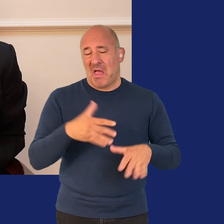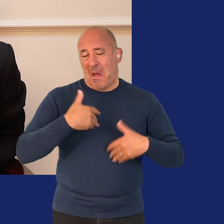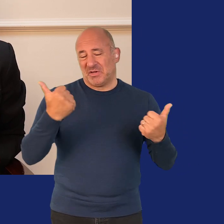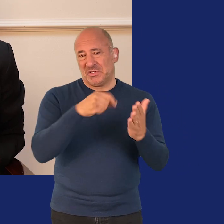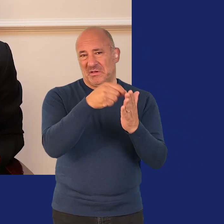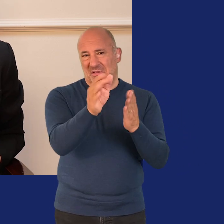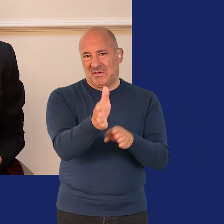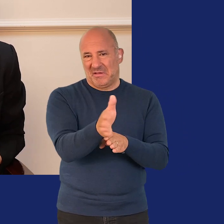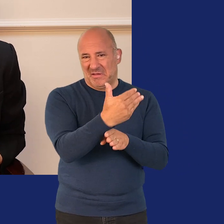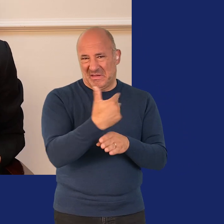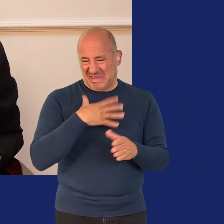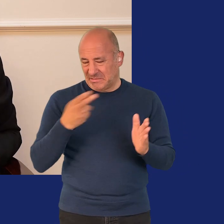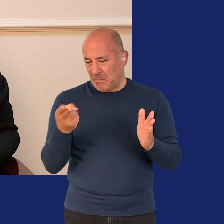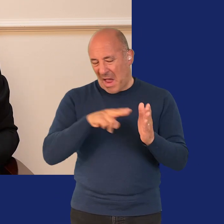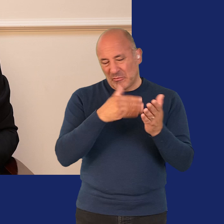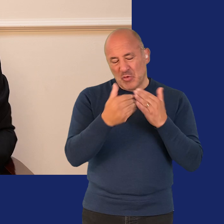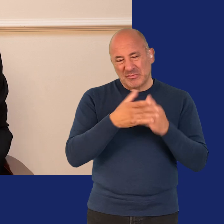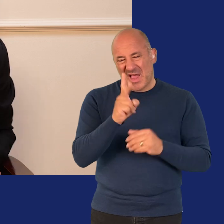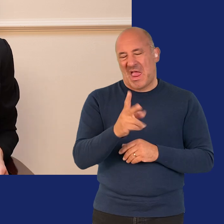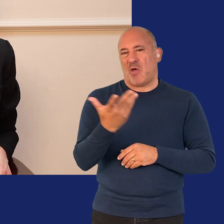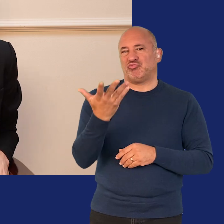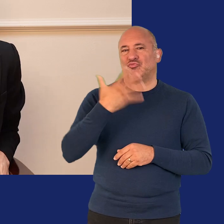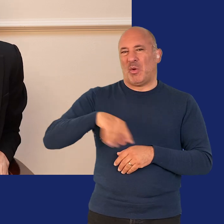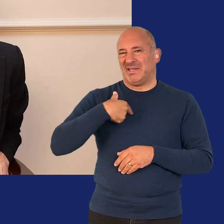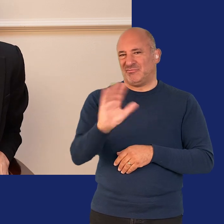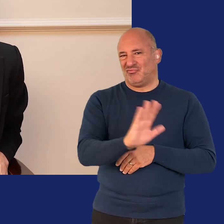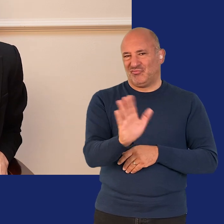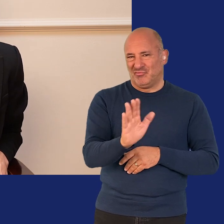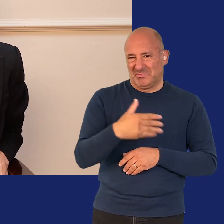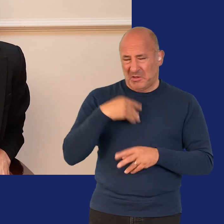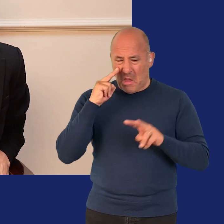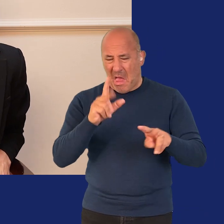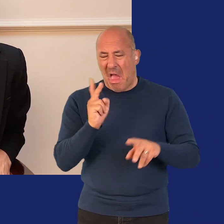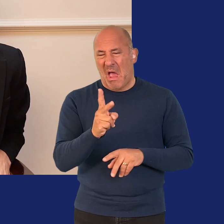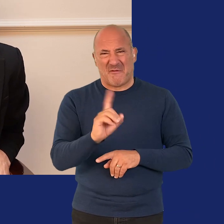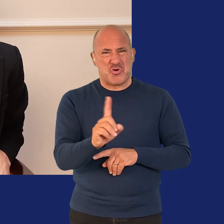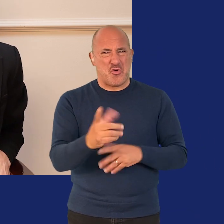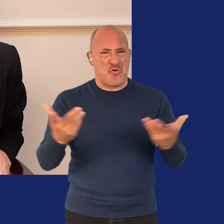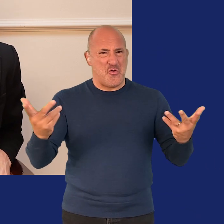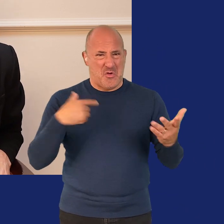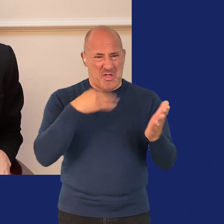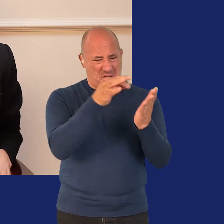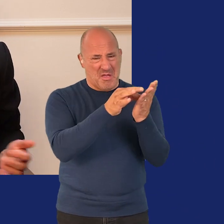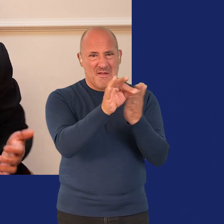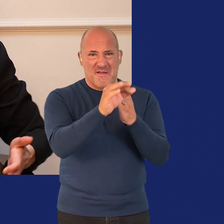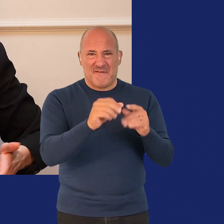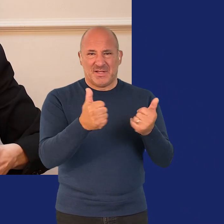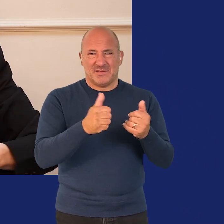I don't need to go back and address it again. I don't need to look at it again 'cause well, it's done, it's ticked. It's not like washing the dishes.